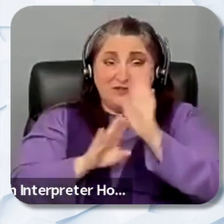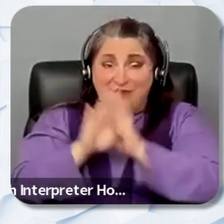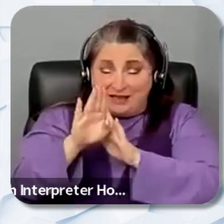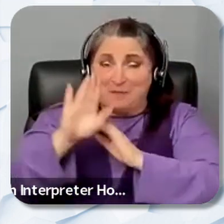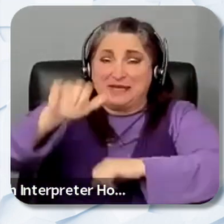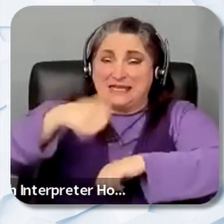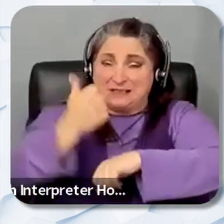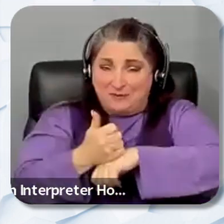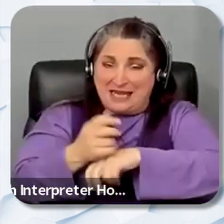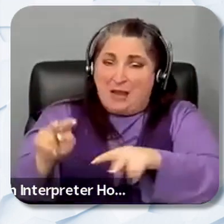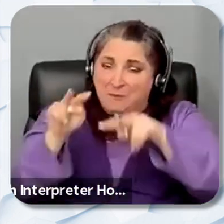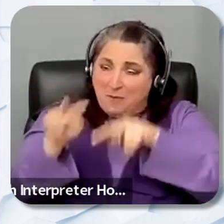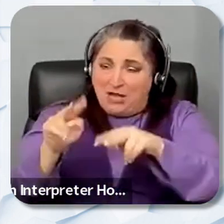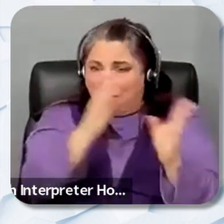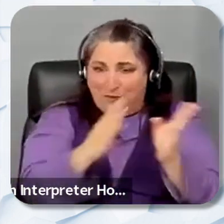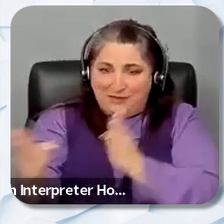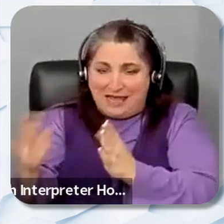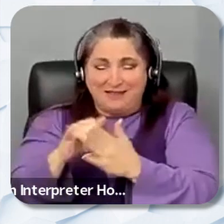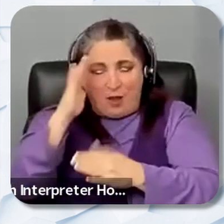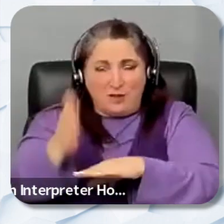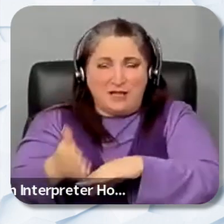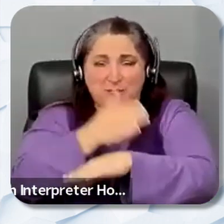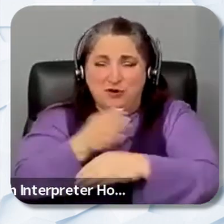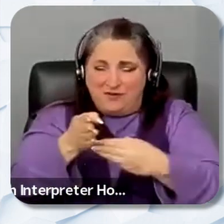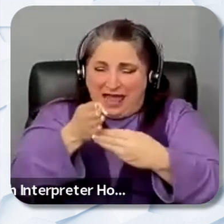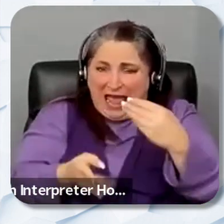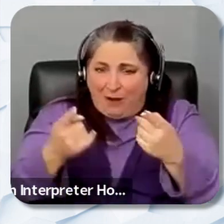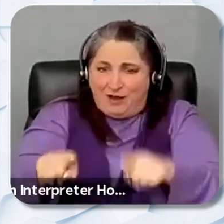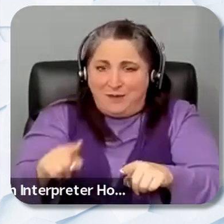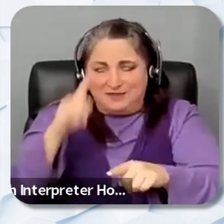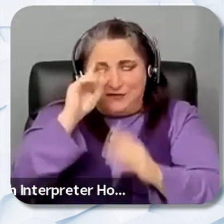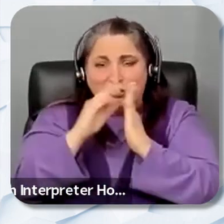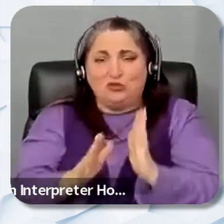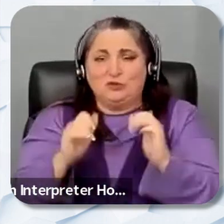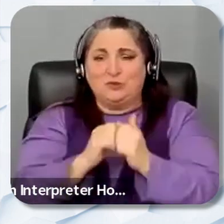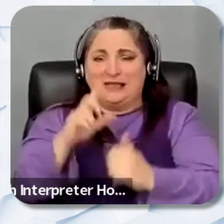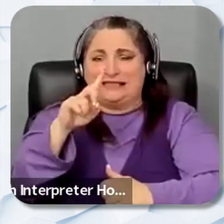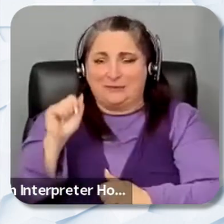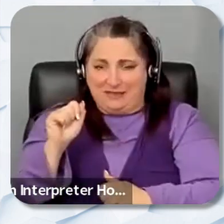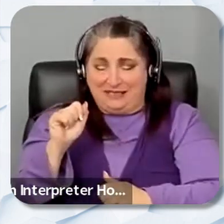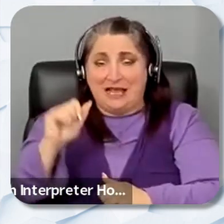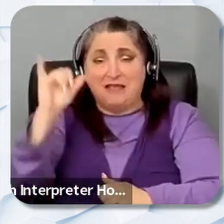a plan that will improve outcomes for students with disabilities. The plan is a multi-year